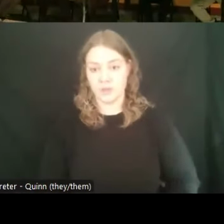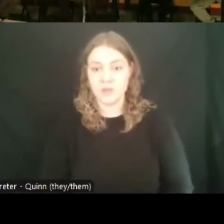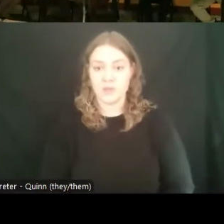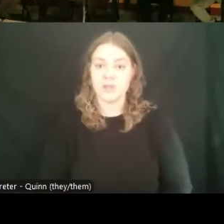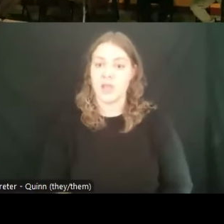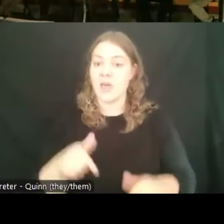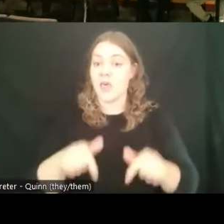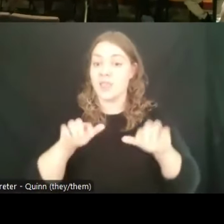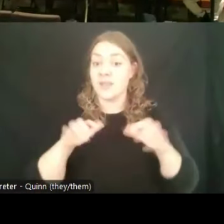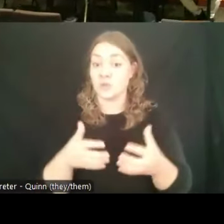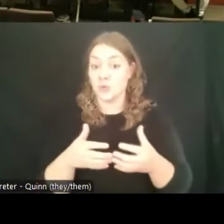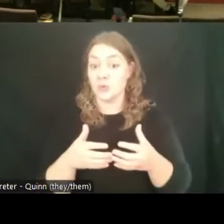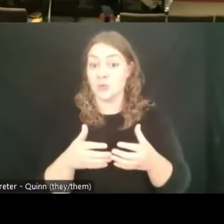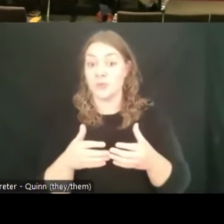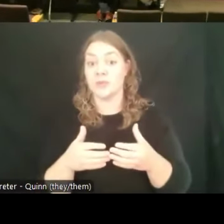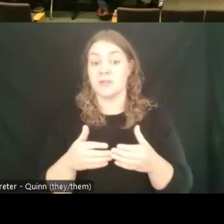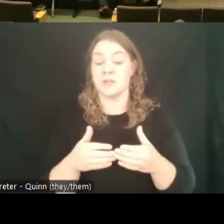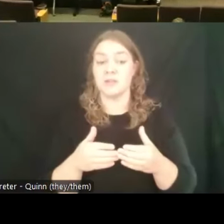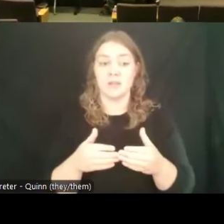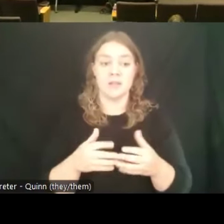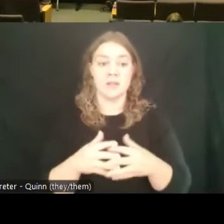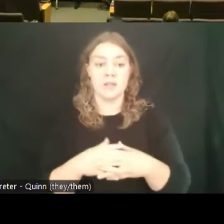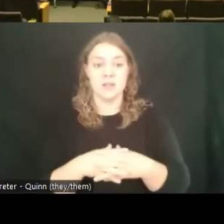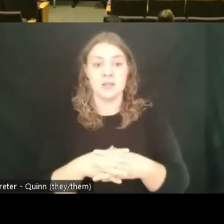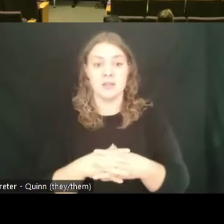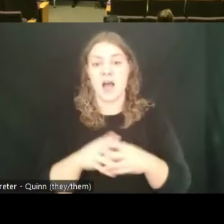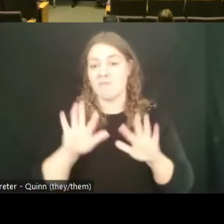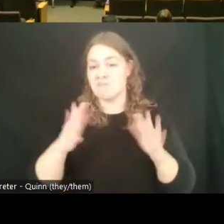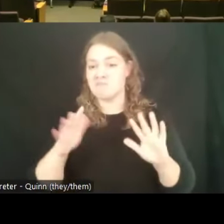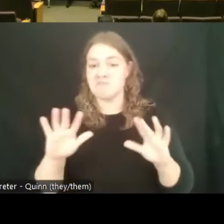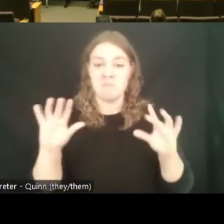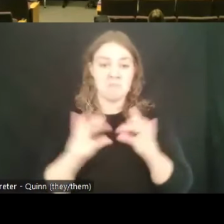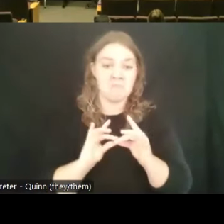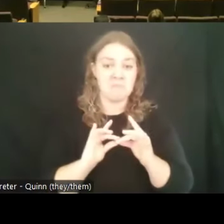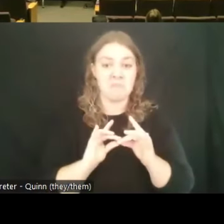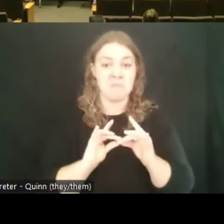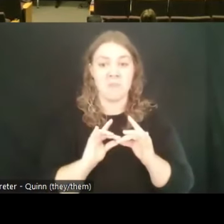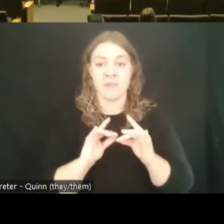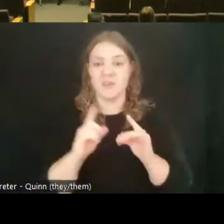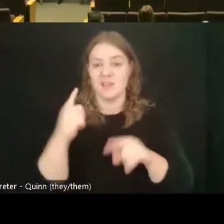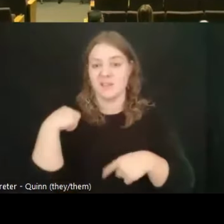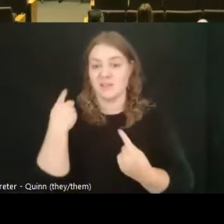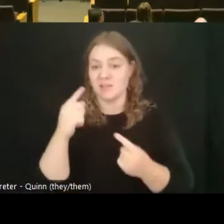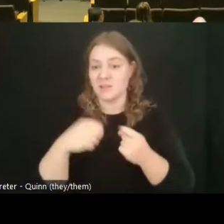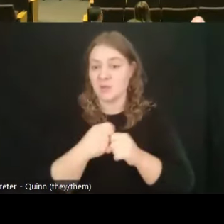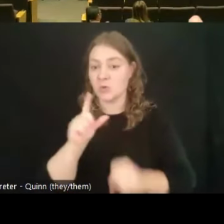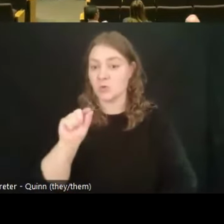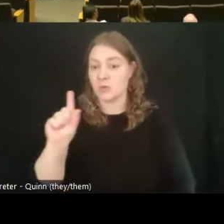I have been um um kind of affiliated with since 2020 and uh that's before I came to the Department